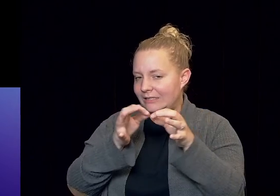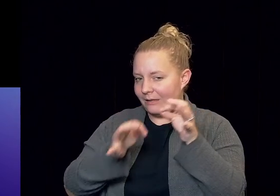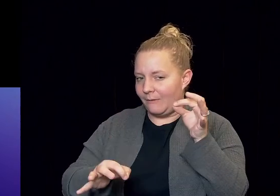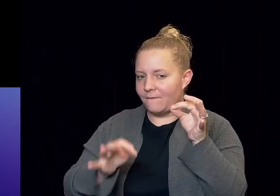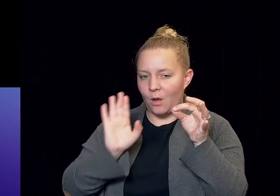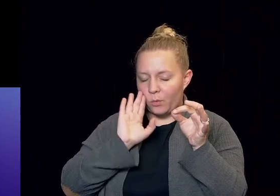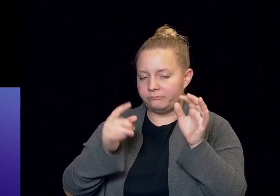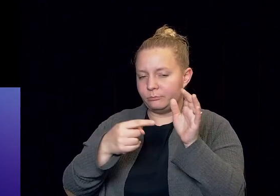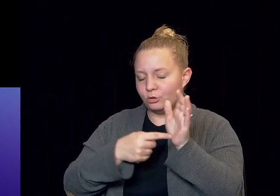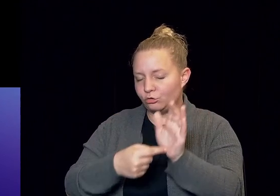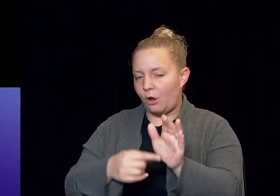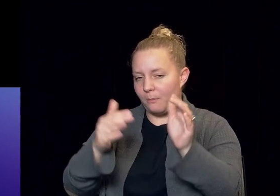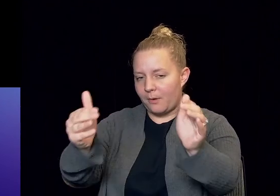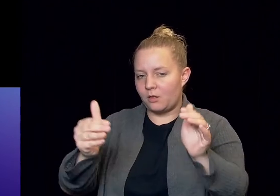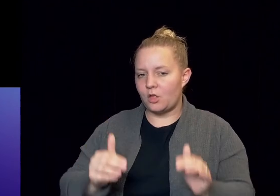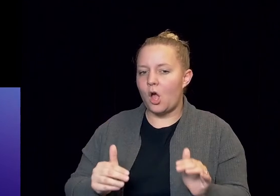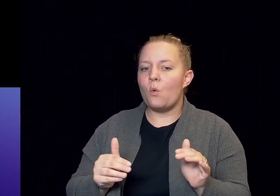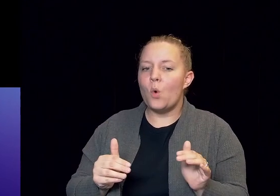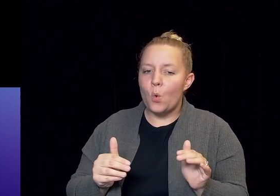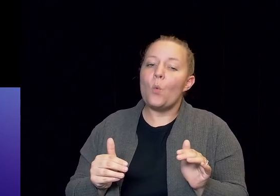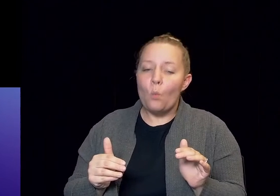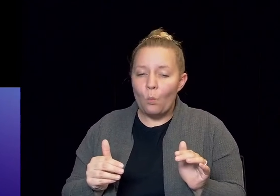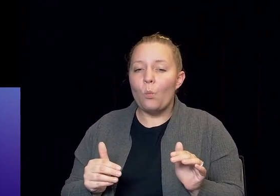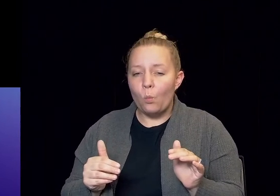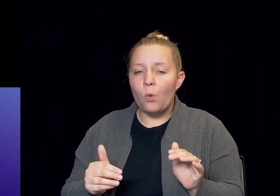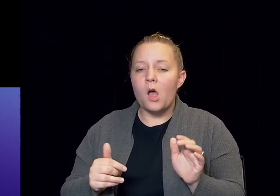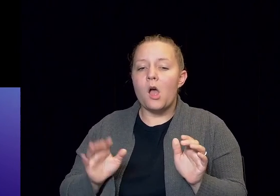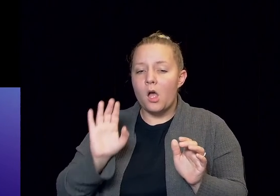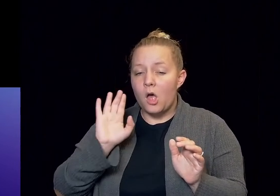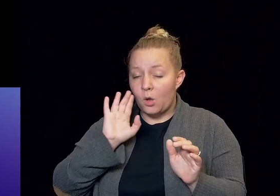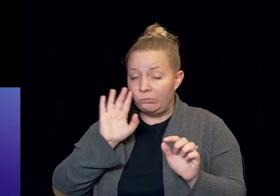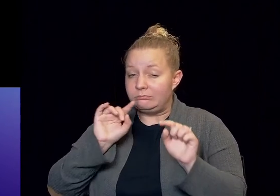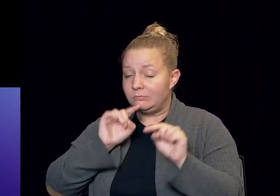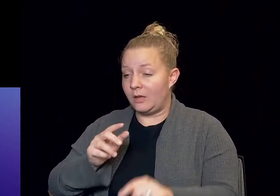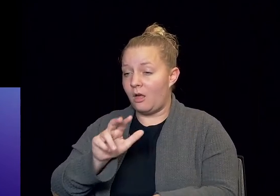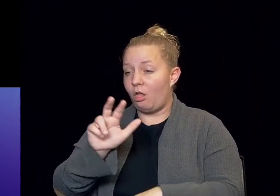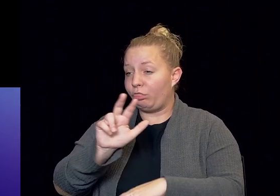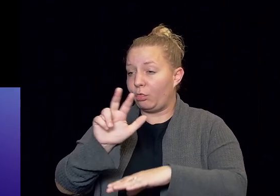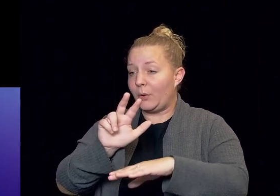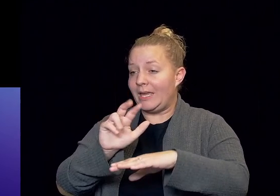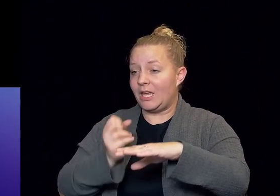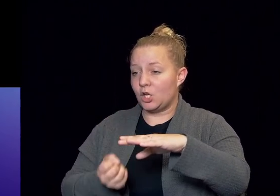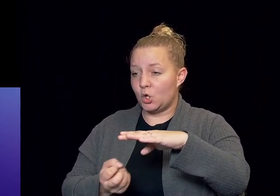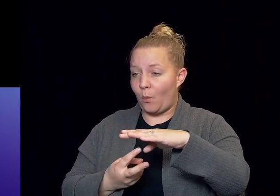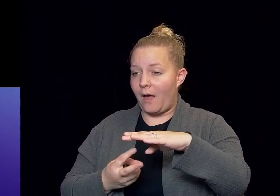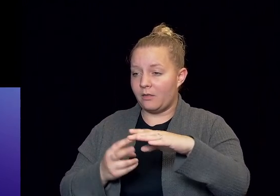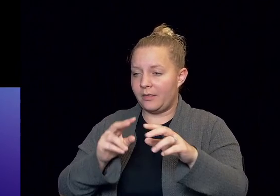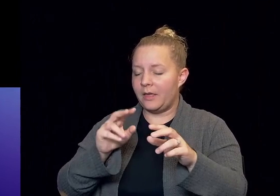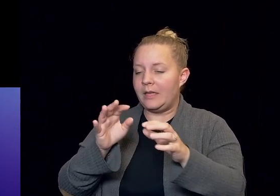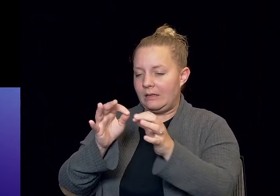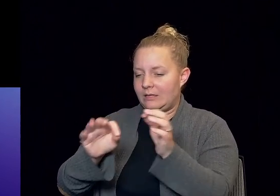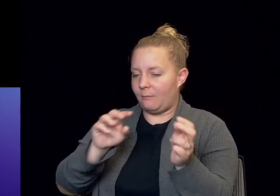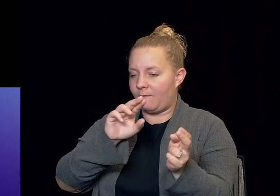multiply straight across, I would end up with 3/12, which simplifies down. What factor goes into both